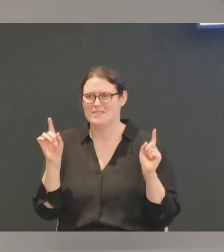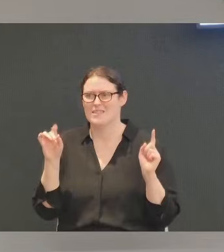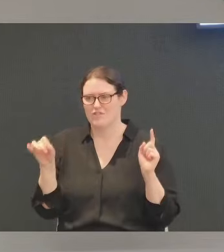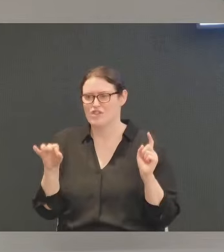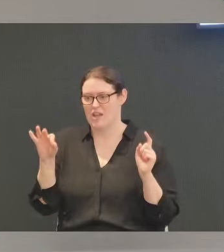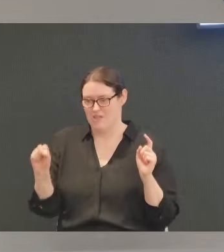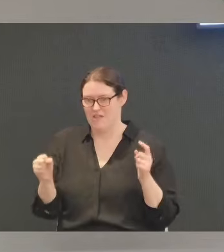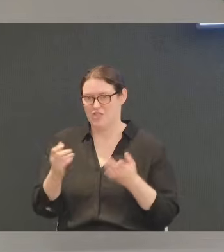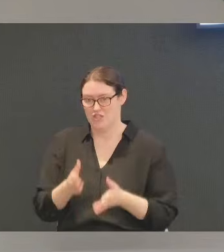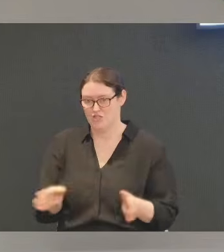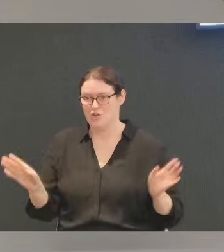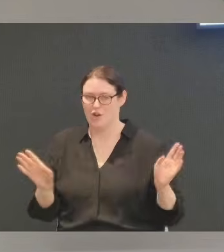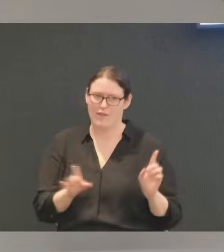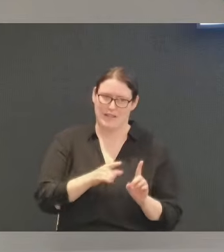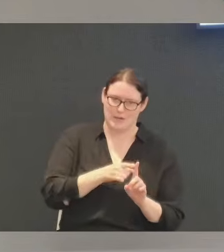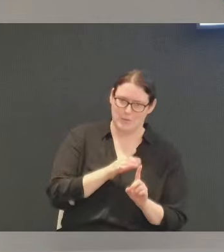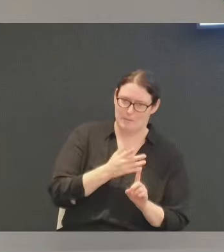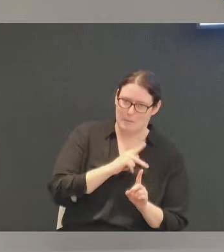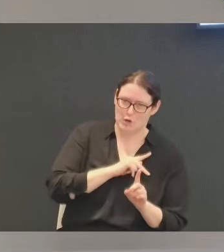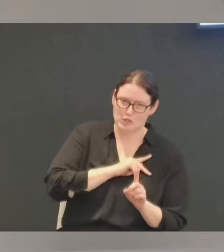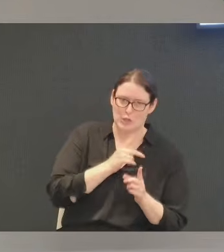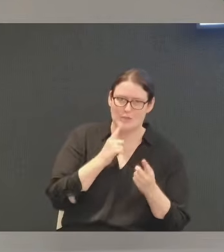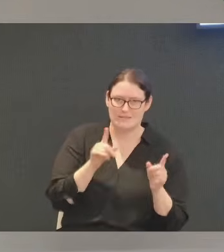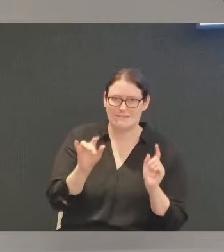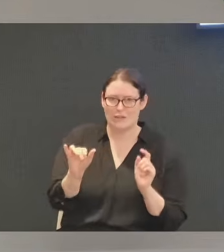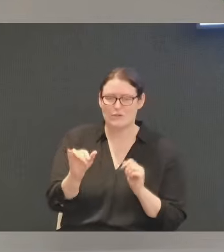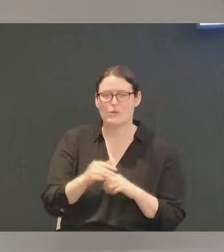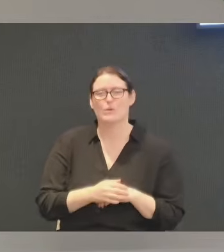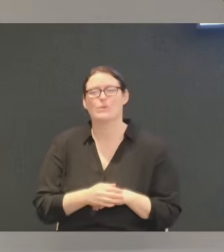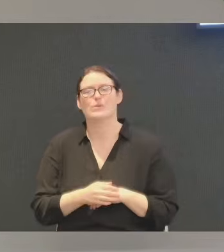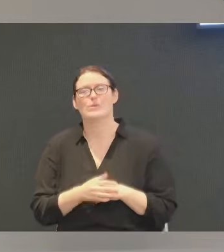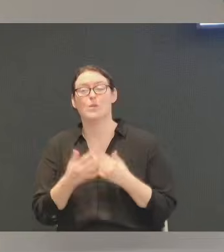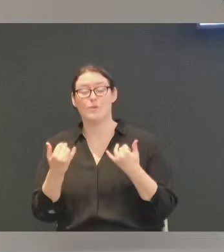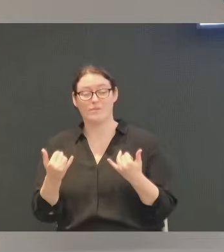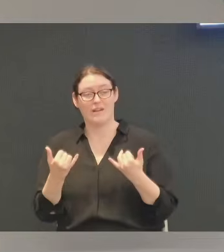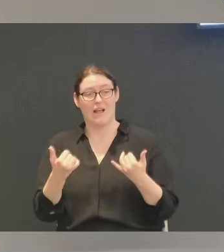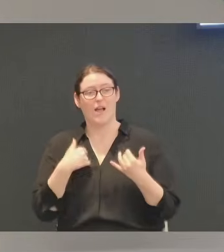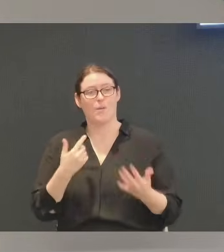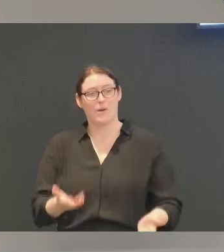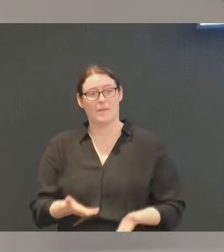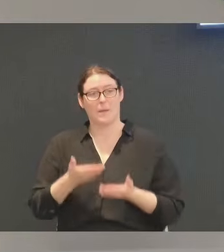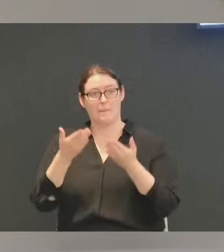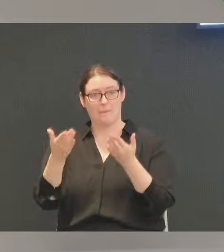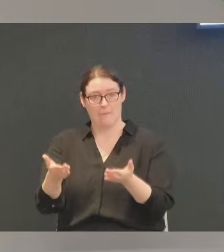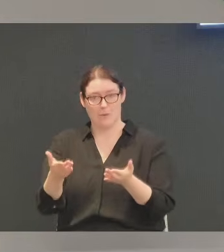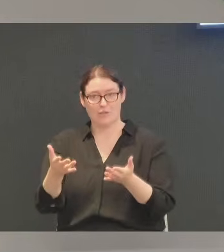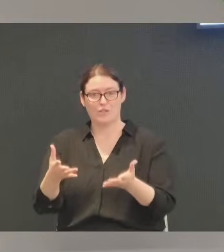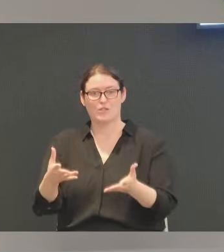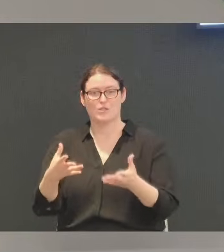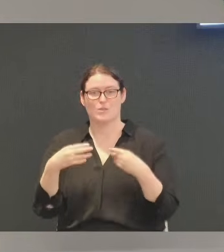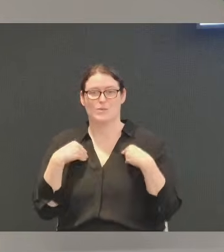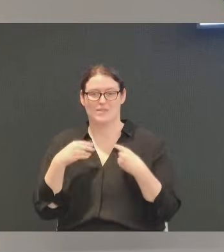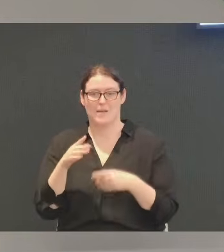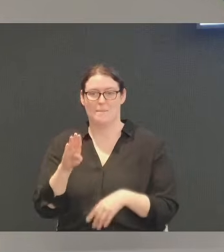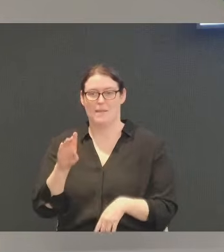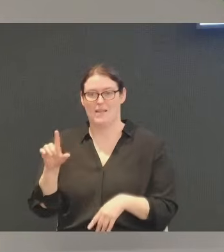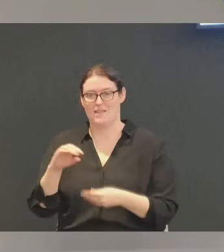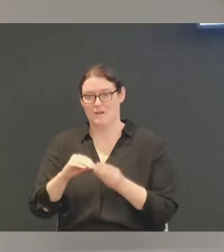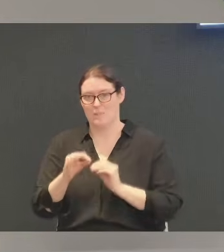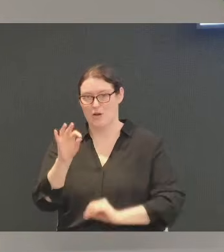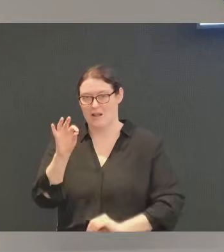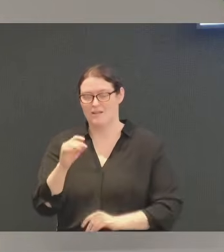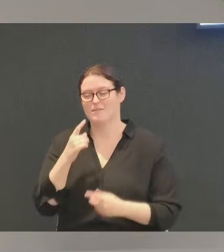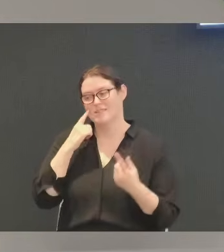and for your success. So at this point, I'd like to make a motion to adopt by leave nine. Second.